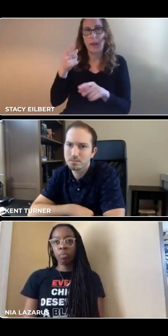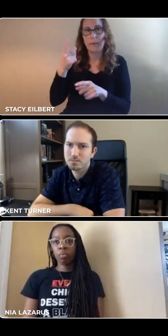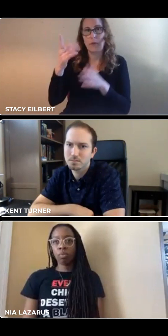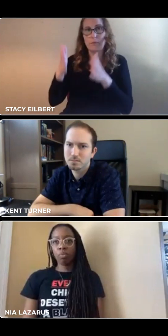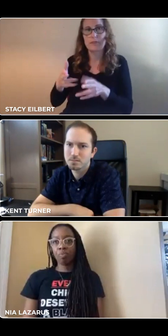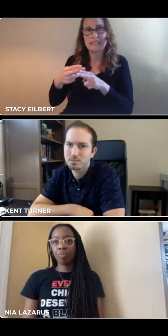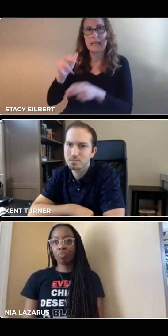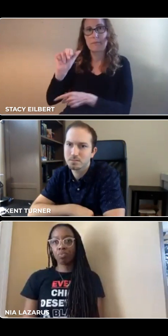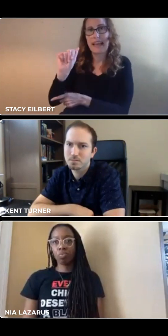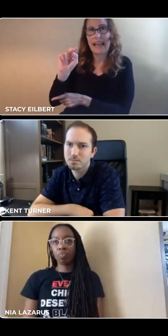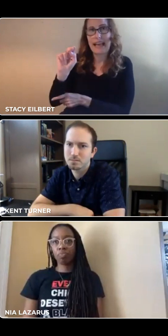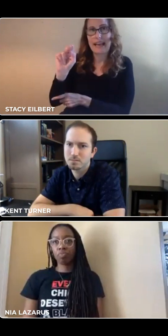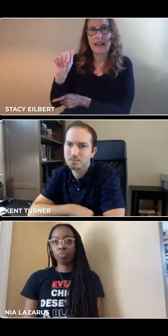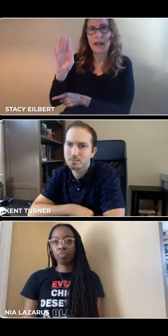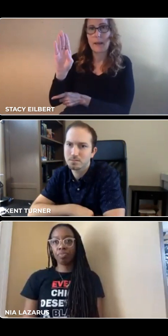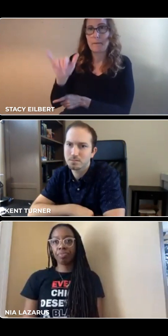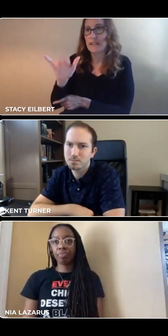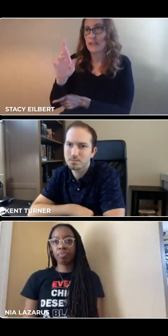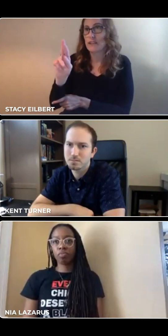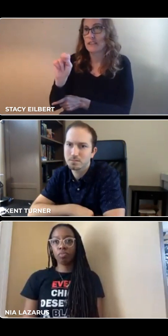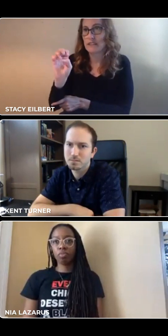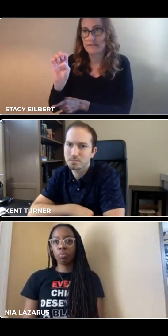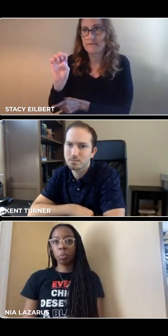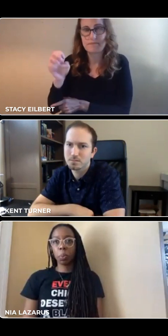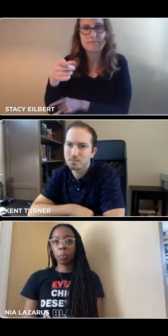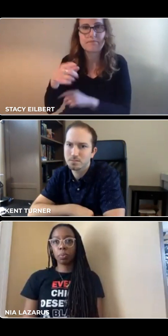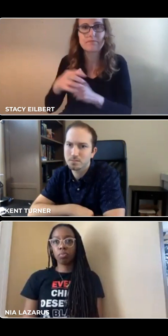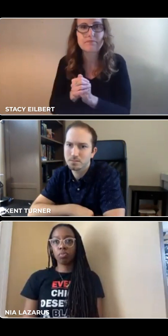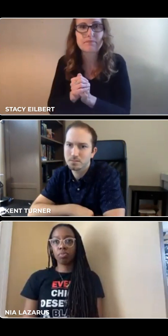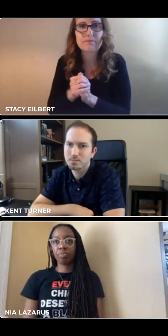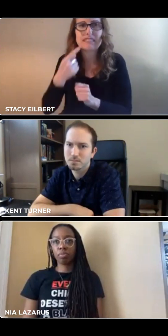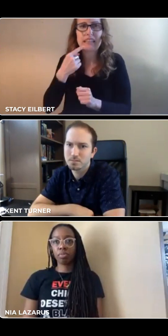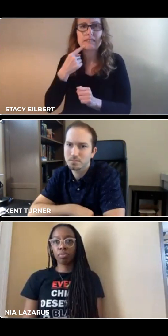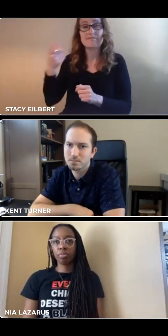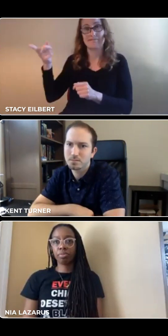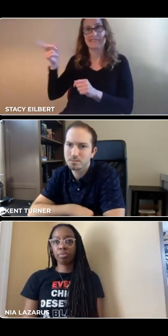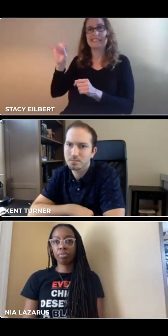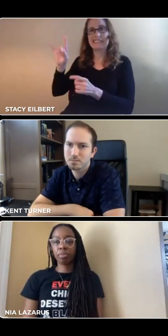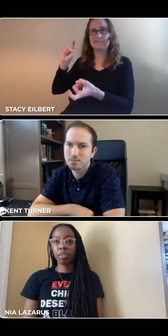It looks like there's a comment from Anna Byrne.